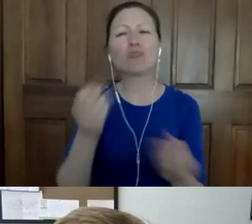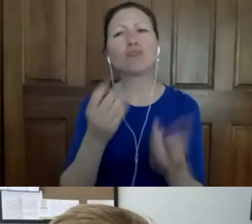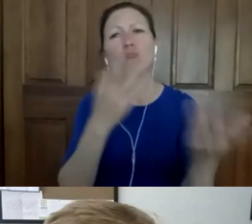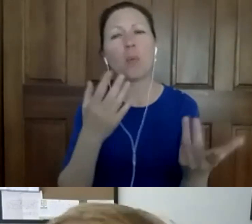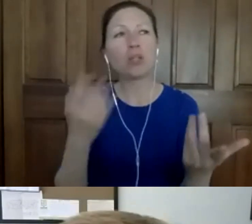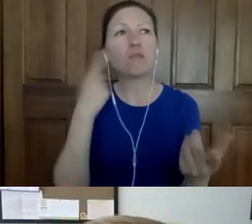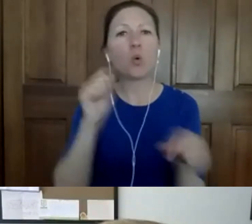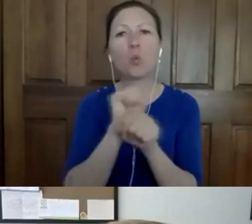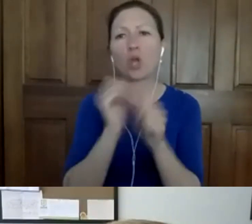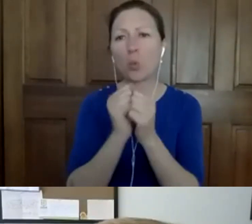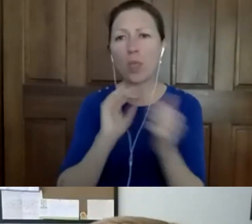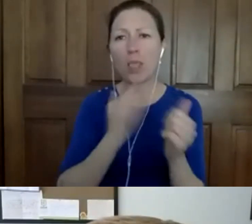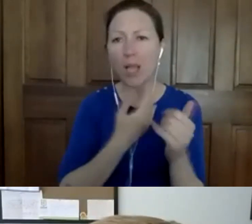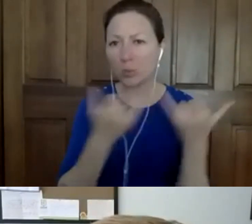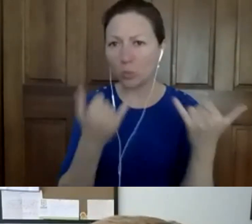with us on this presentation.